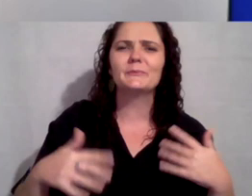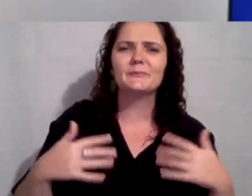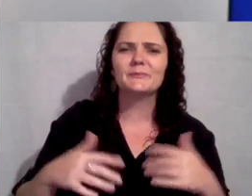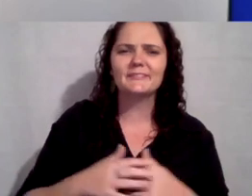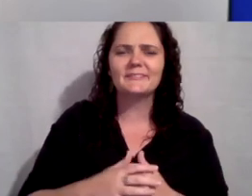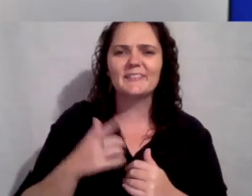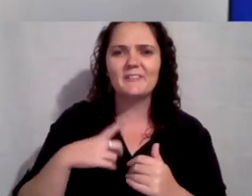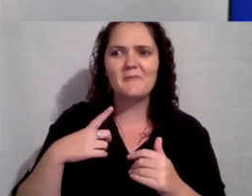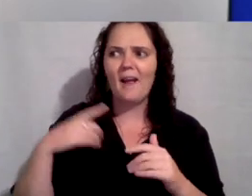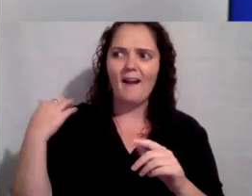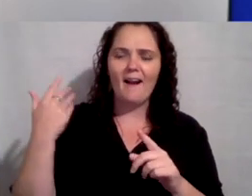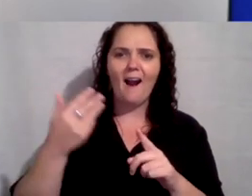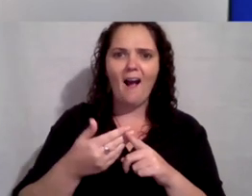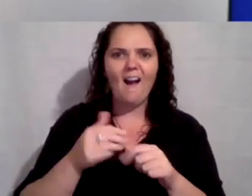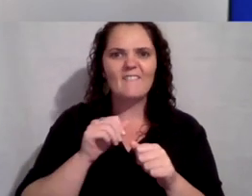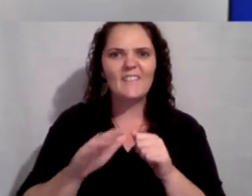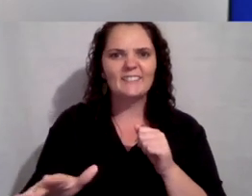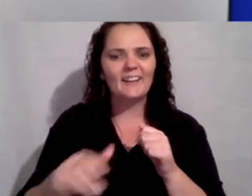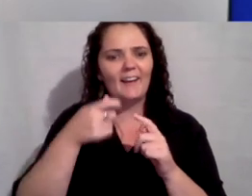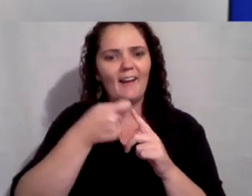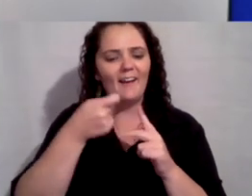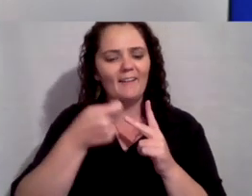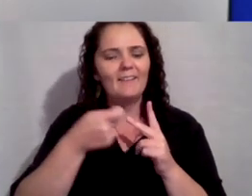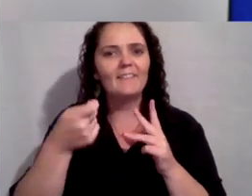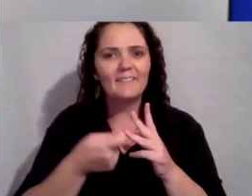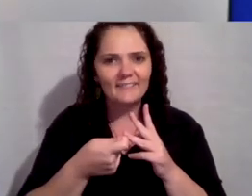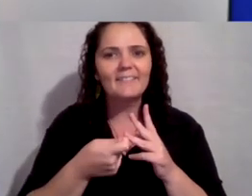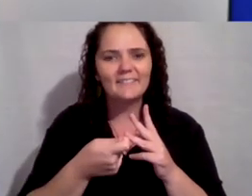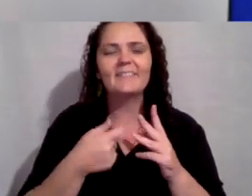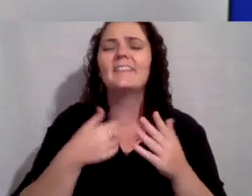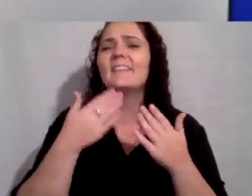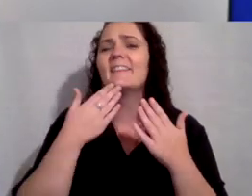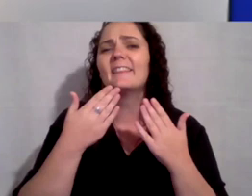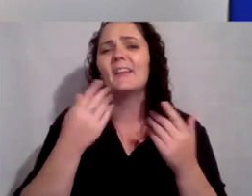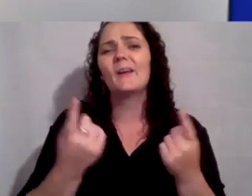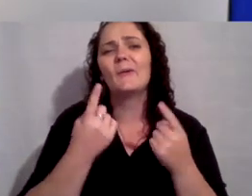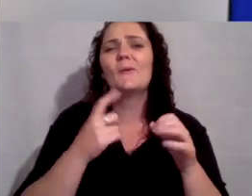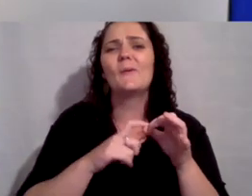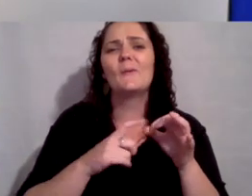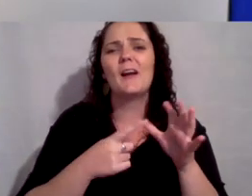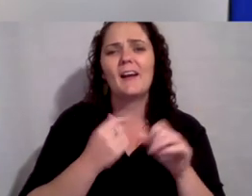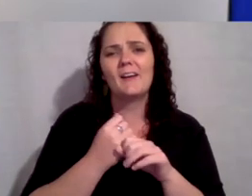about this because this has been such an excellent series and I want to say thank you to the to the outstanding work that the QAGOMA team has done